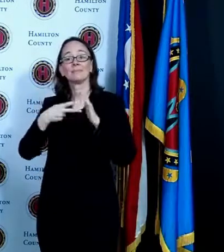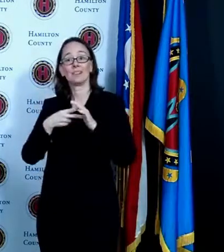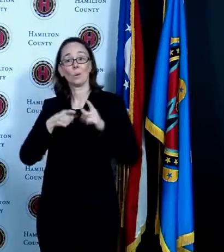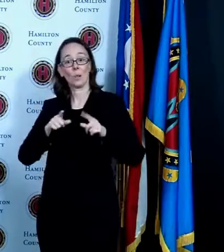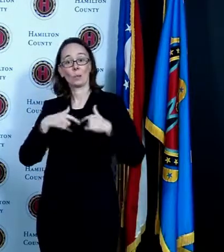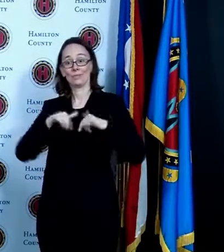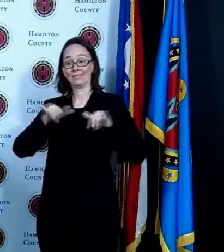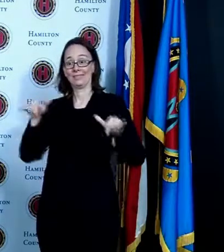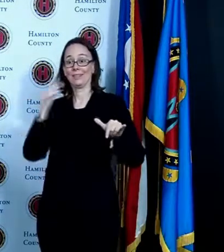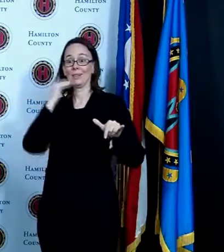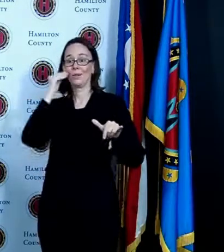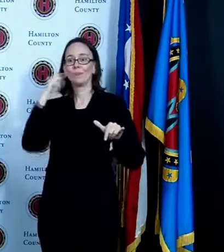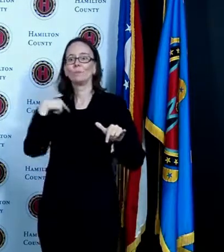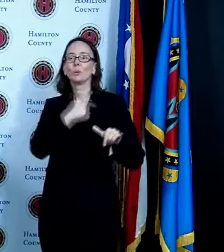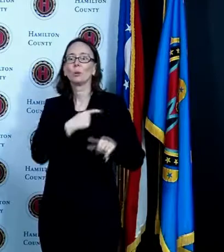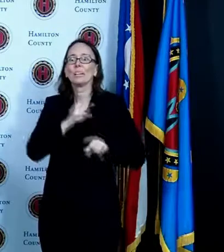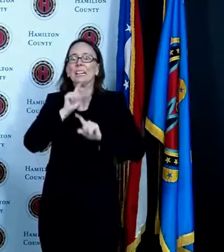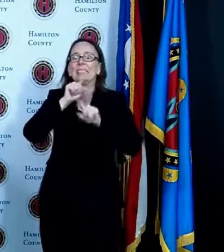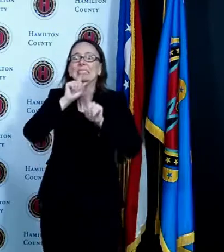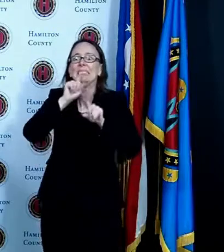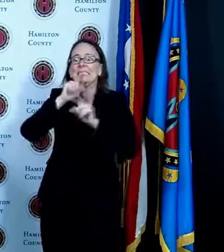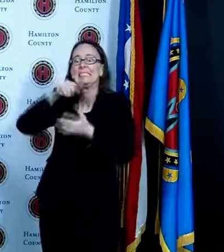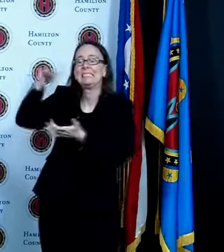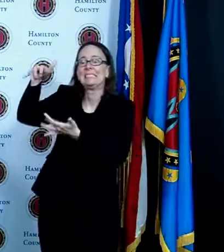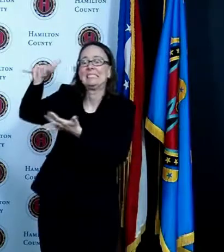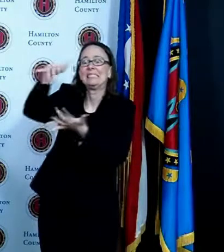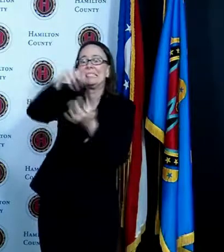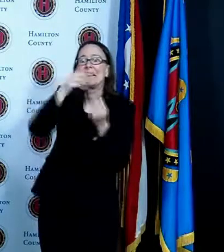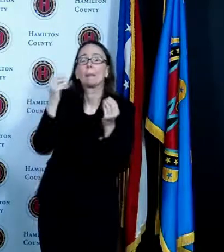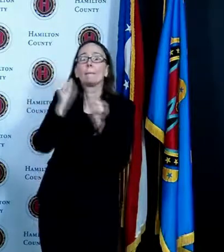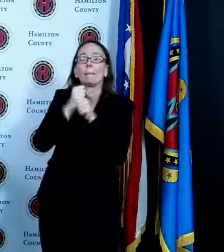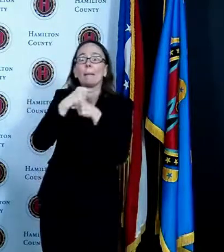frontline workers safe should we see cases these responders can now be